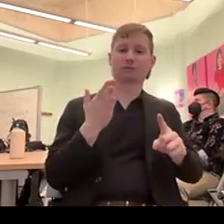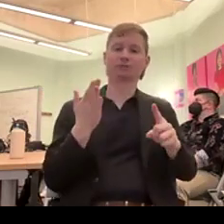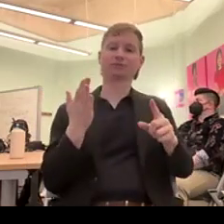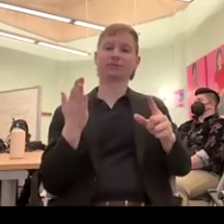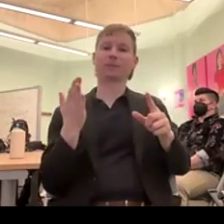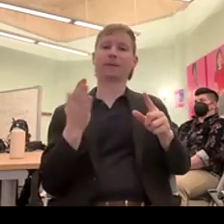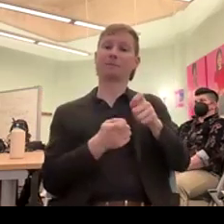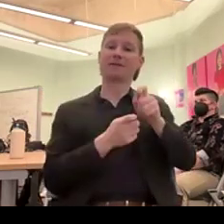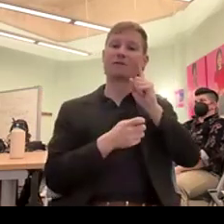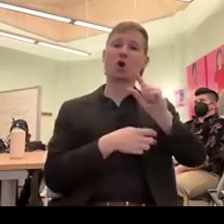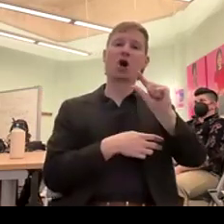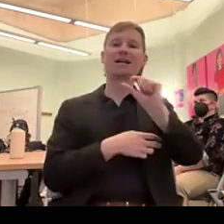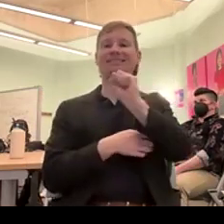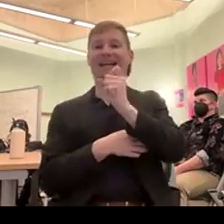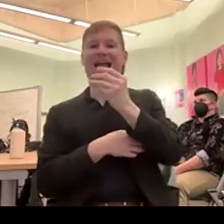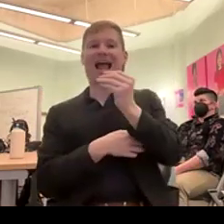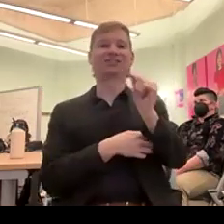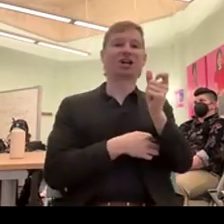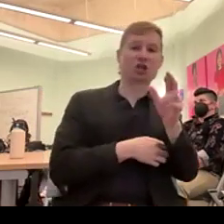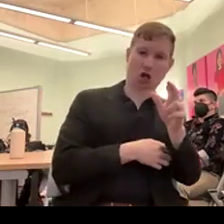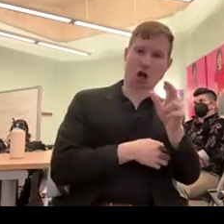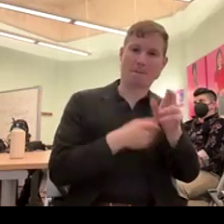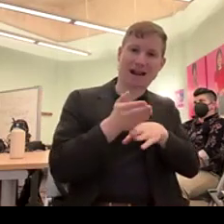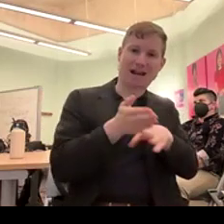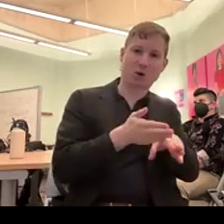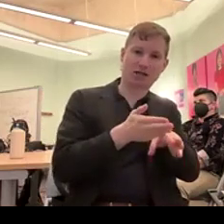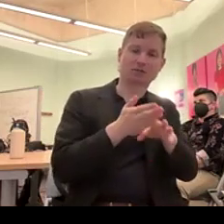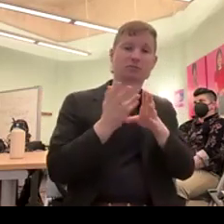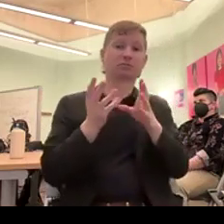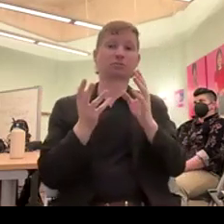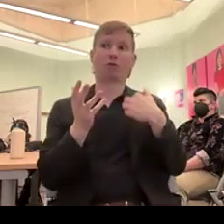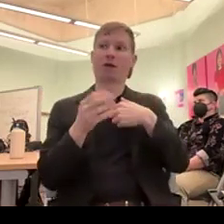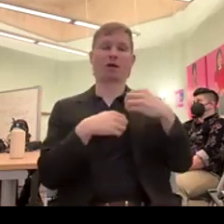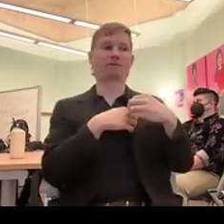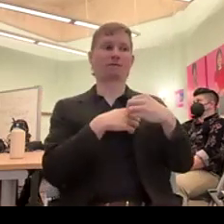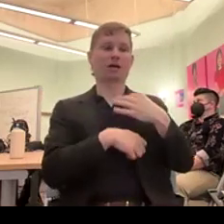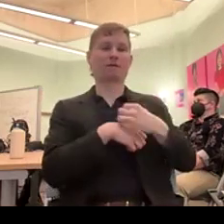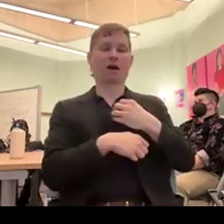outcomes research, particularly for sexual and gender minorities. And we're definitely,